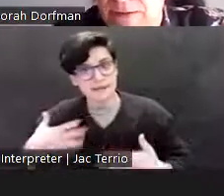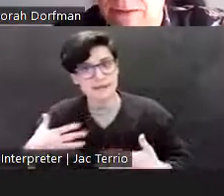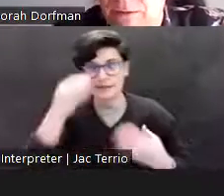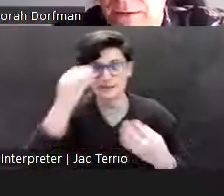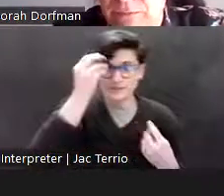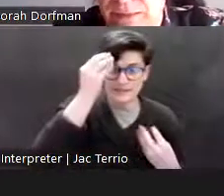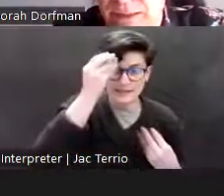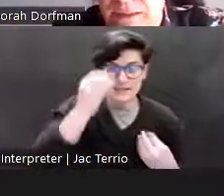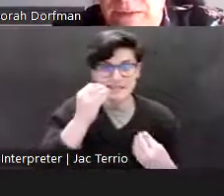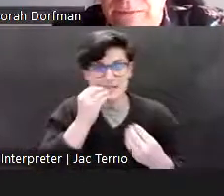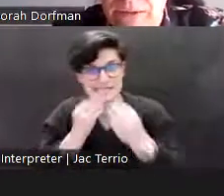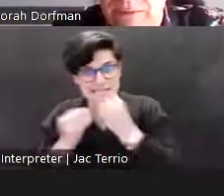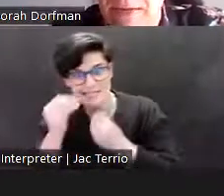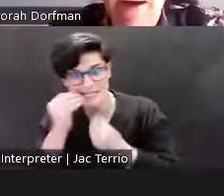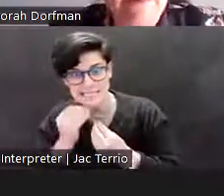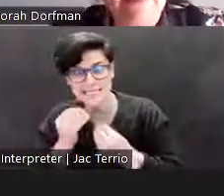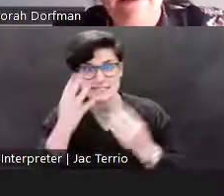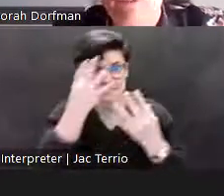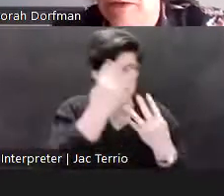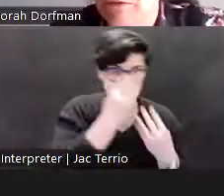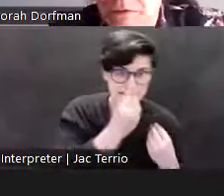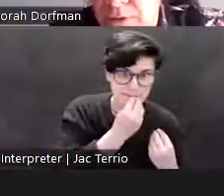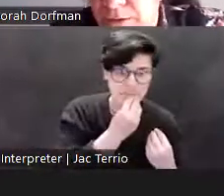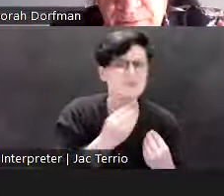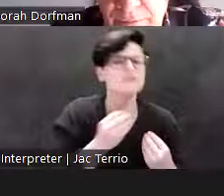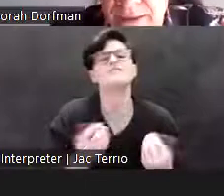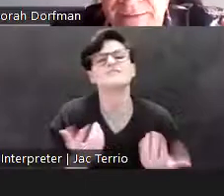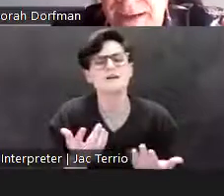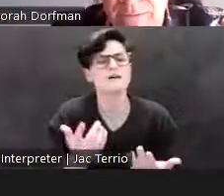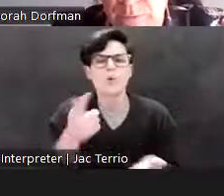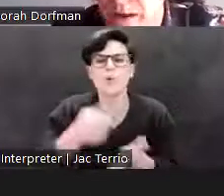So it's really when you think about it it's it's what you do in your everyday life, what